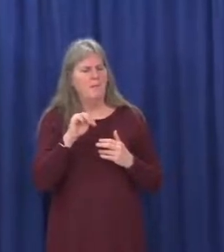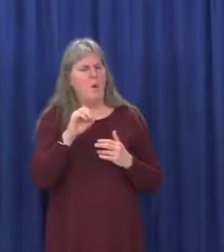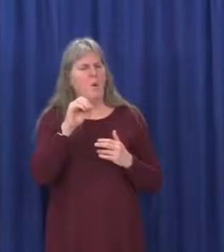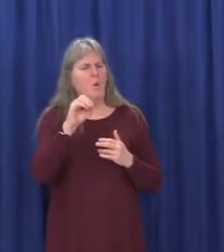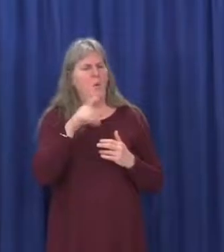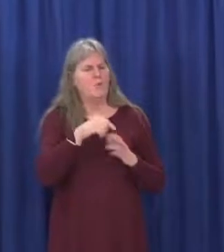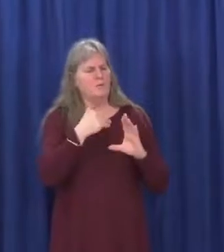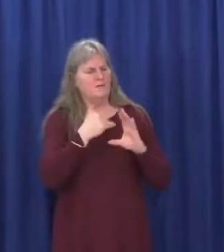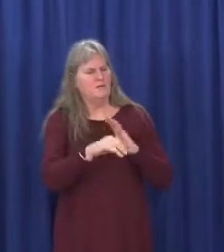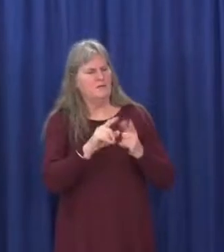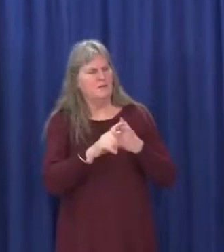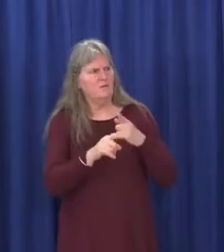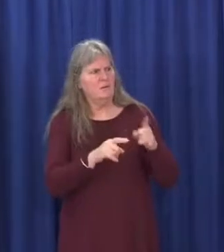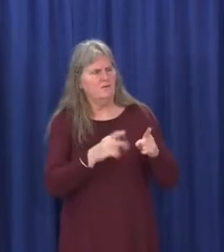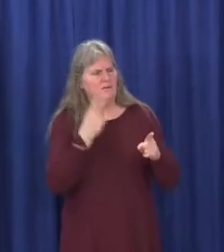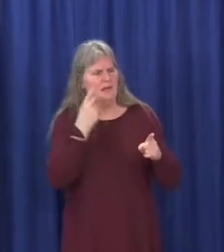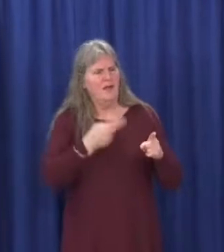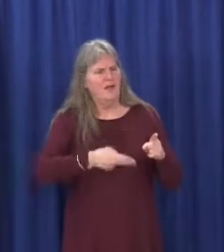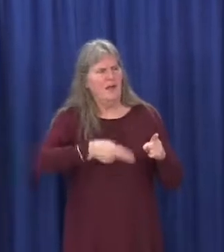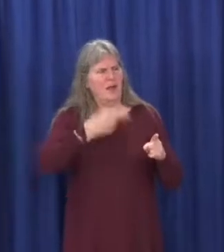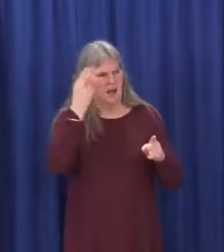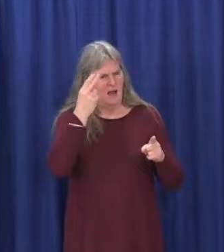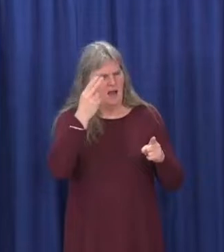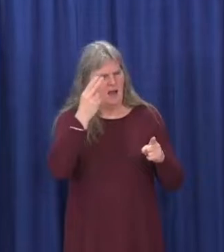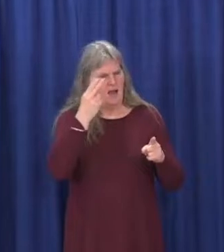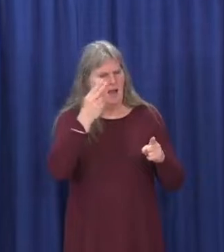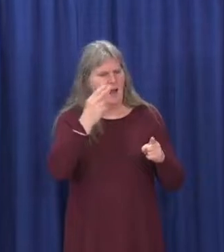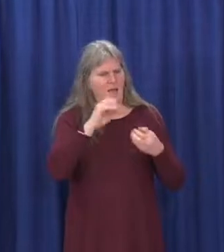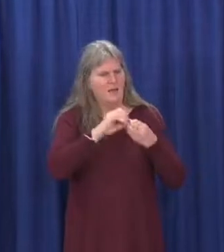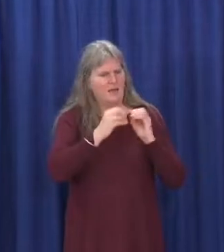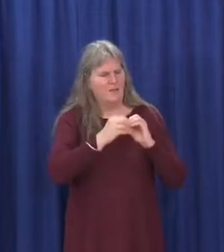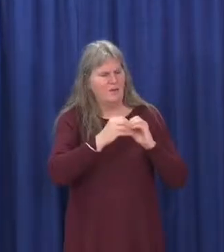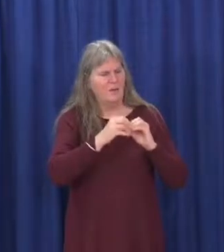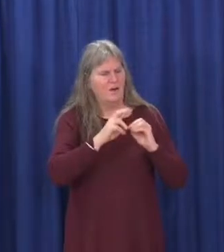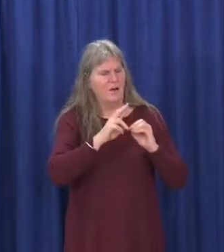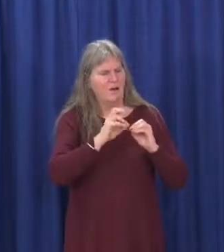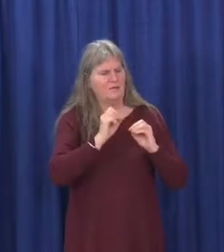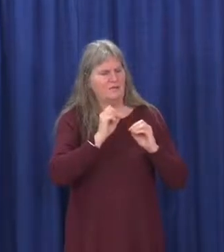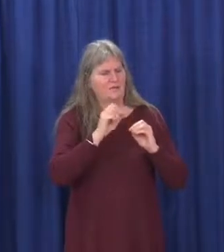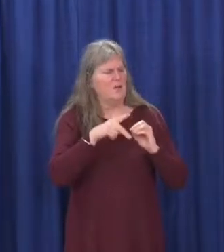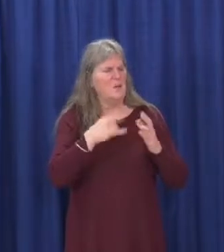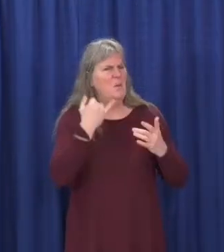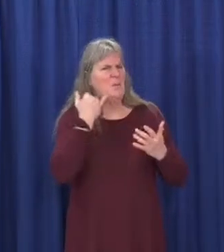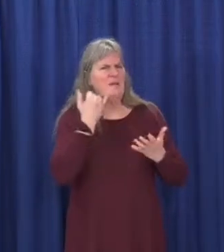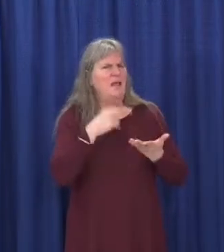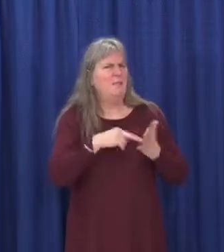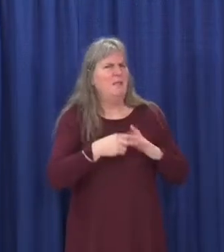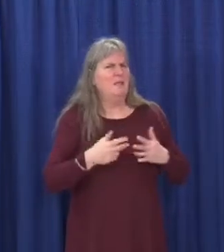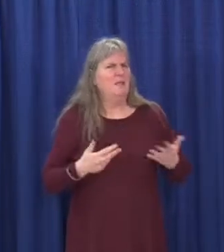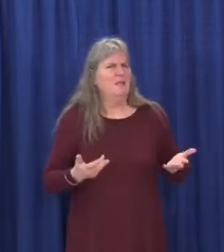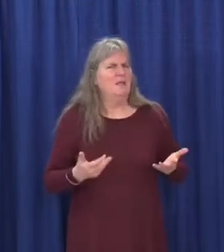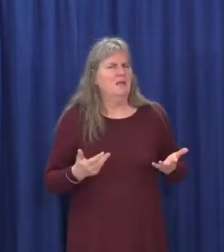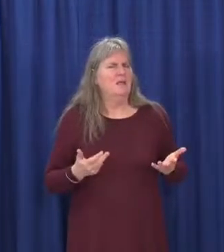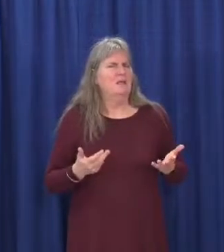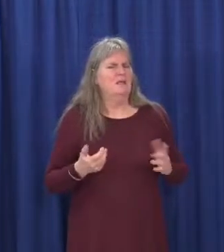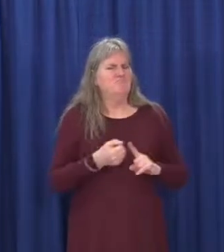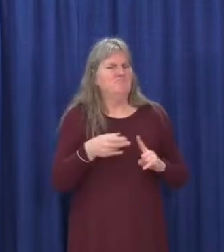higher rates of RSV in the population. I'm wondering if you can tell us, like,